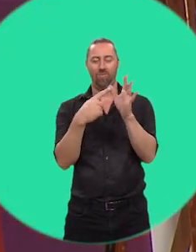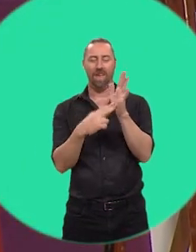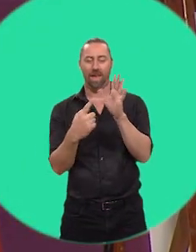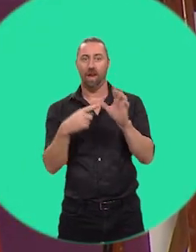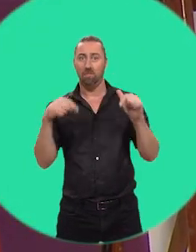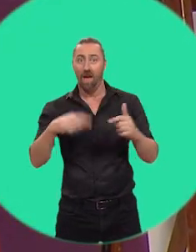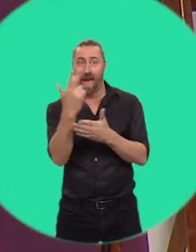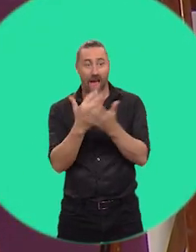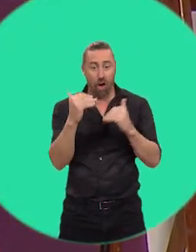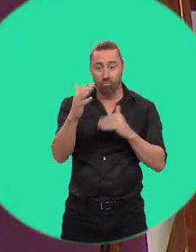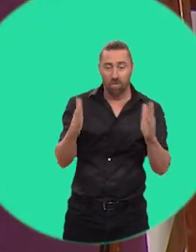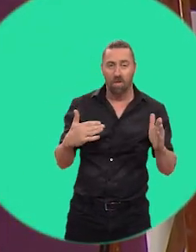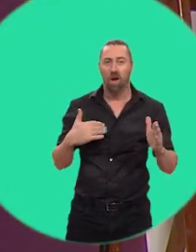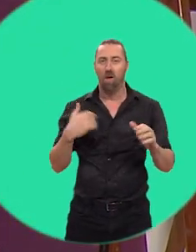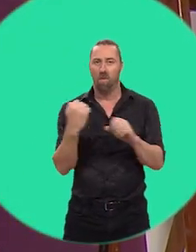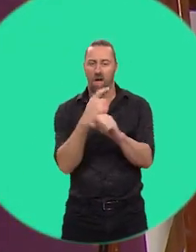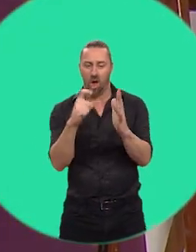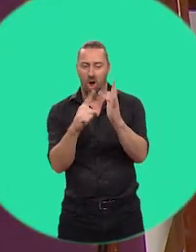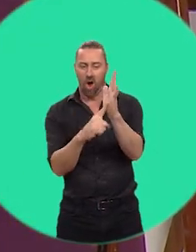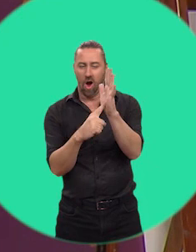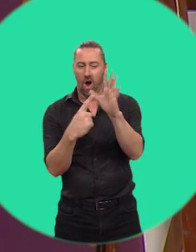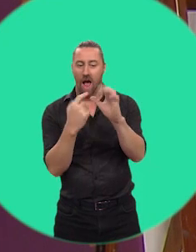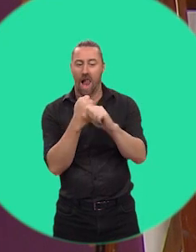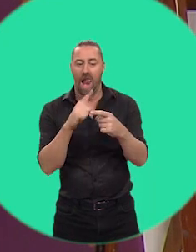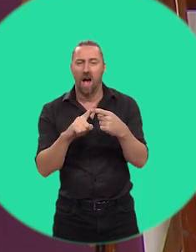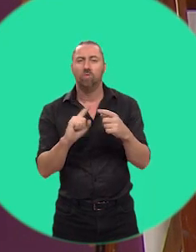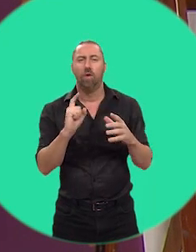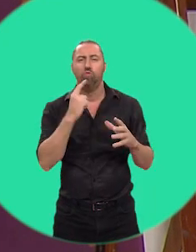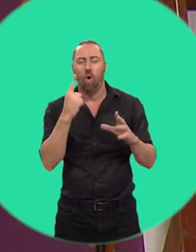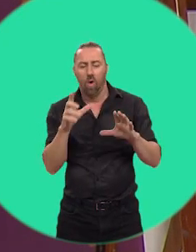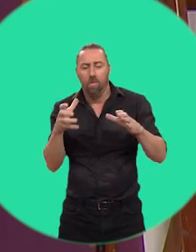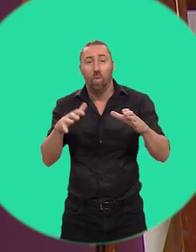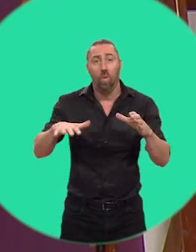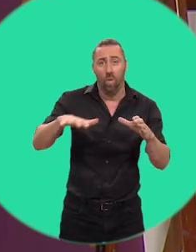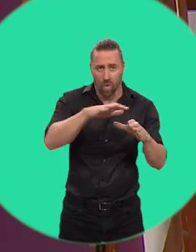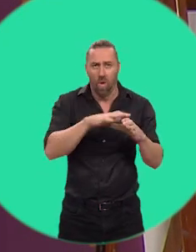And in the art room today, we're going to make a collage of a rock pool. A collage is a picture that mixes